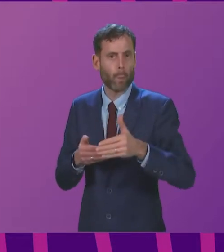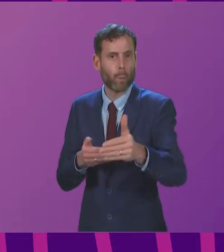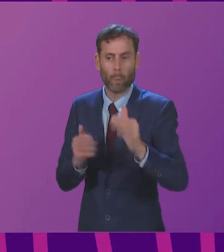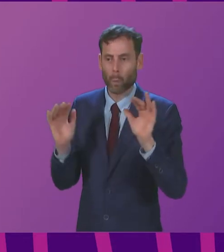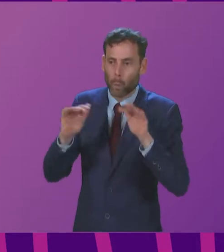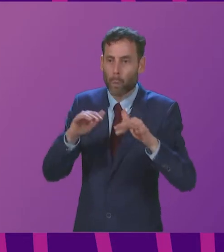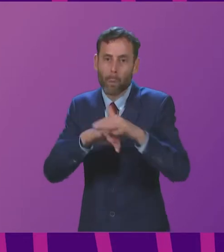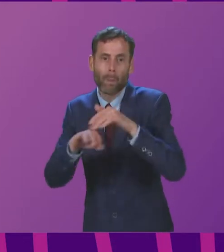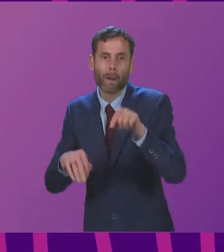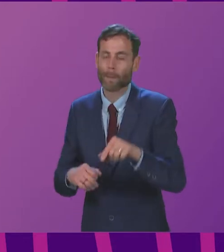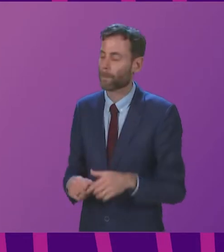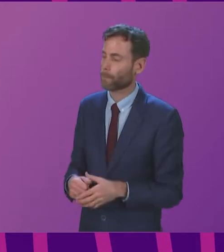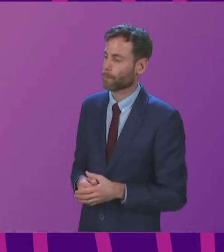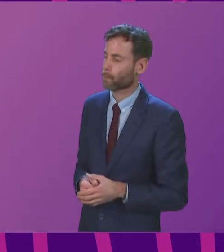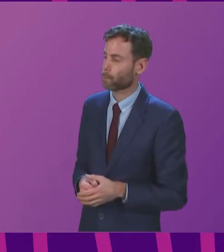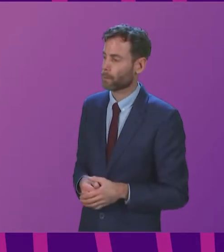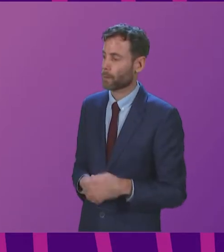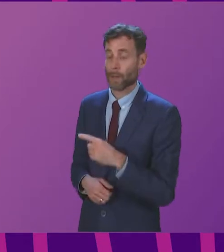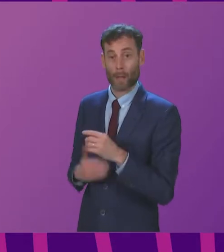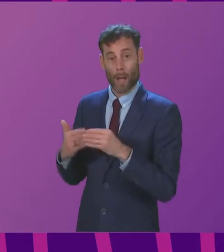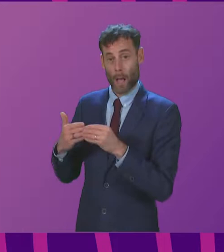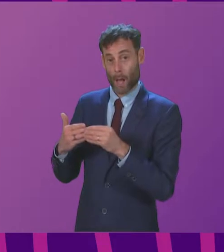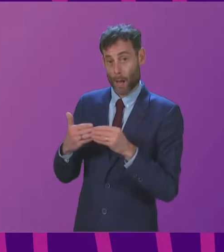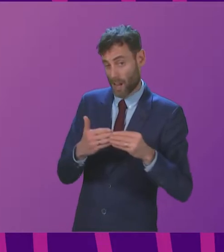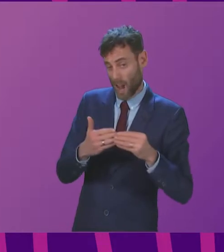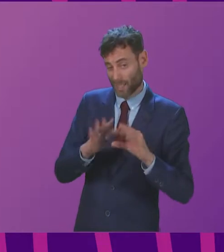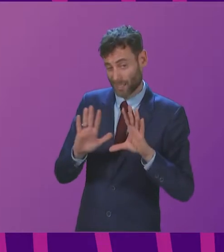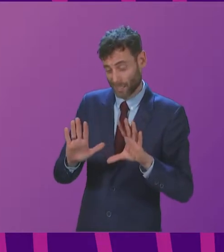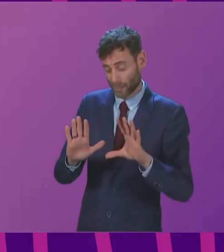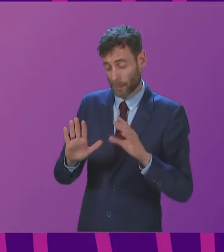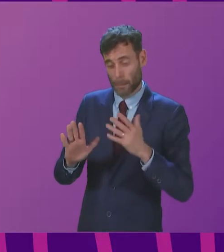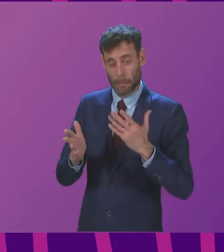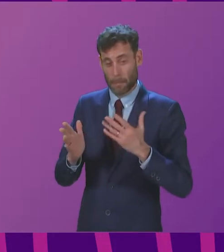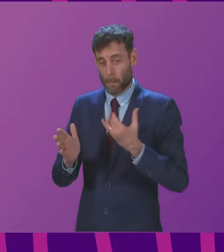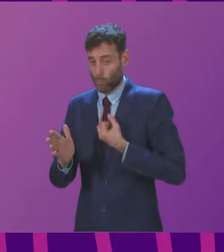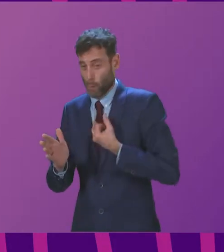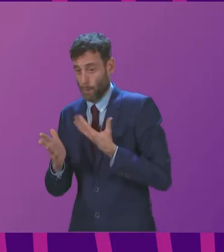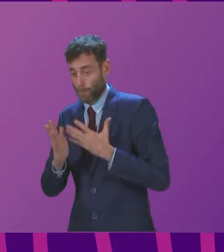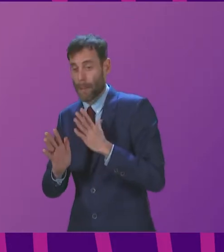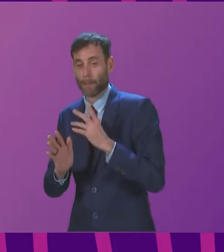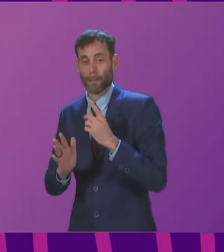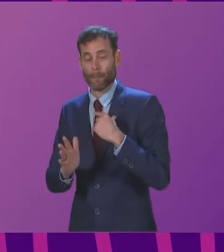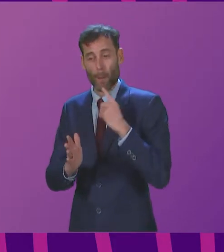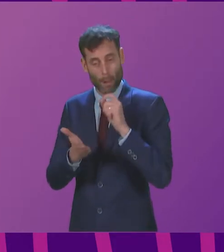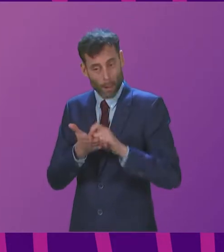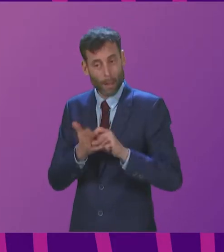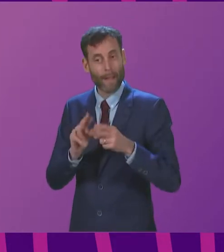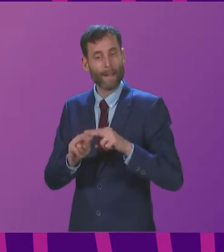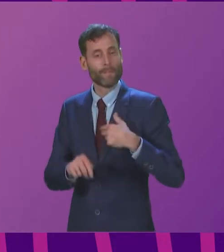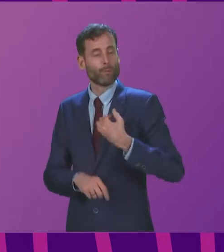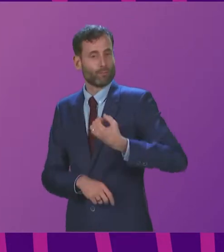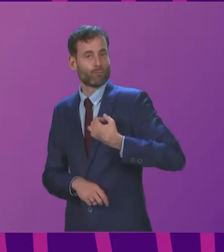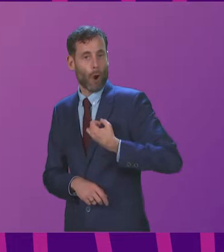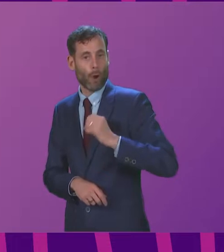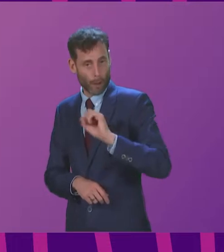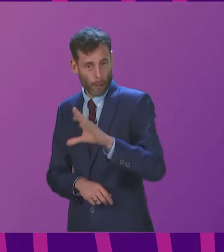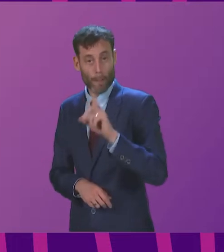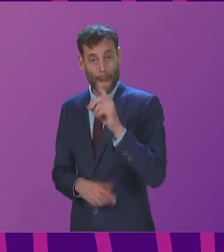Guidance on seasonal events is already available to local